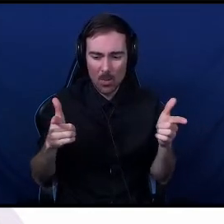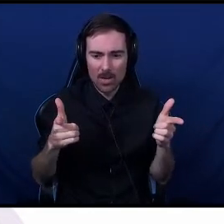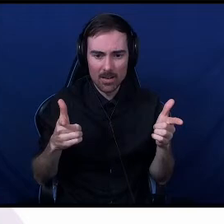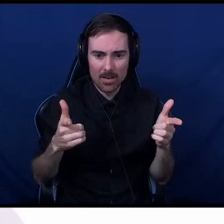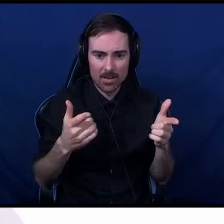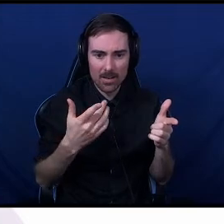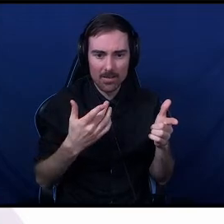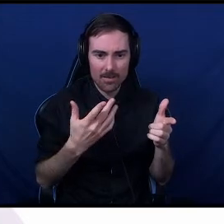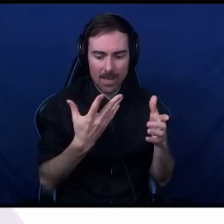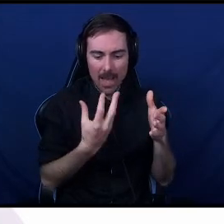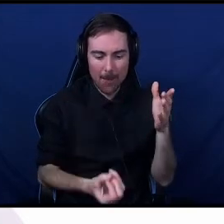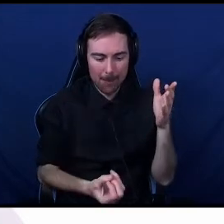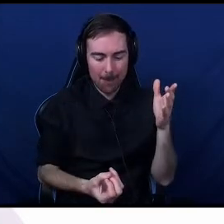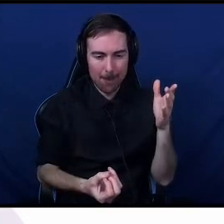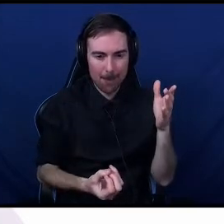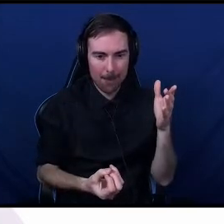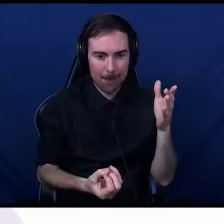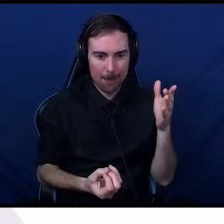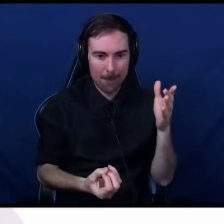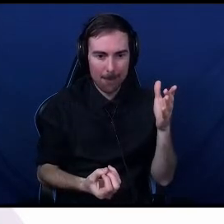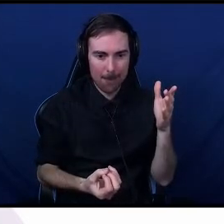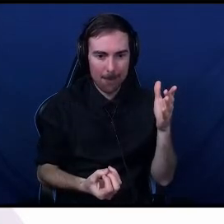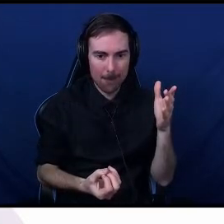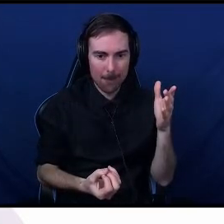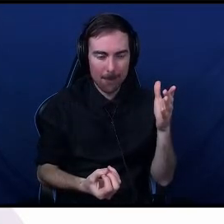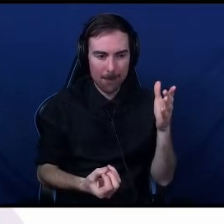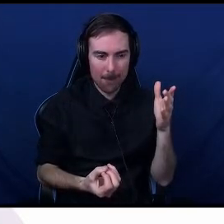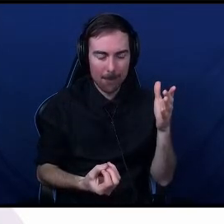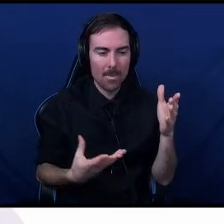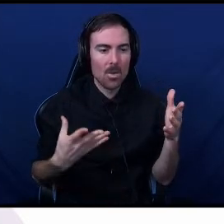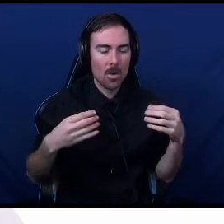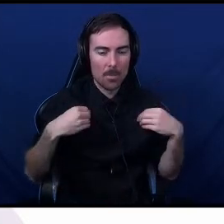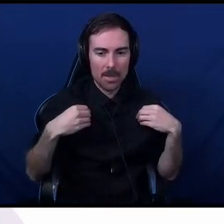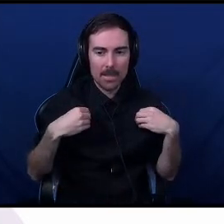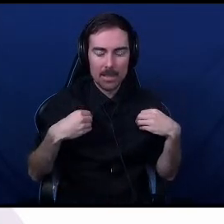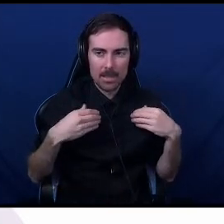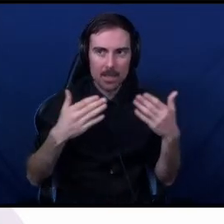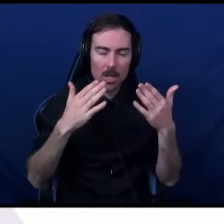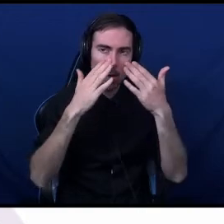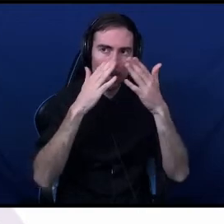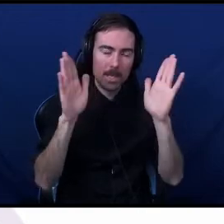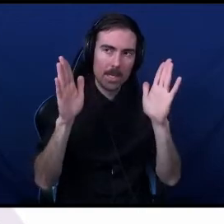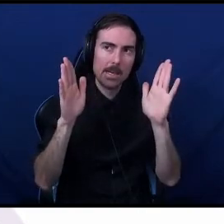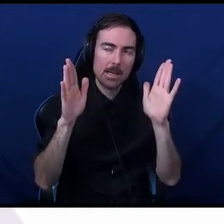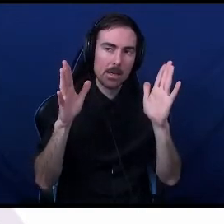to find a business who is open, very proactive in various things. But bring them into this conversation, firstly, to